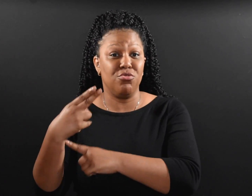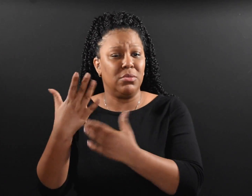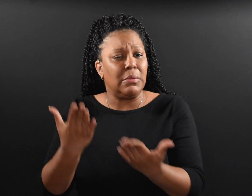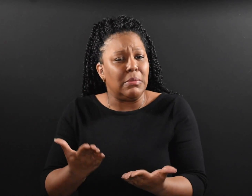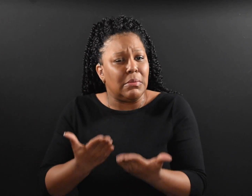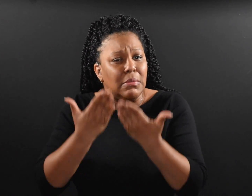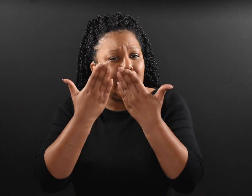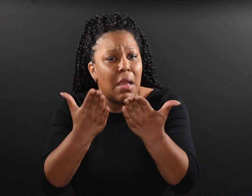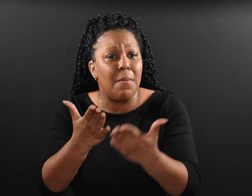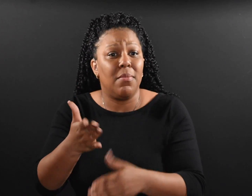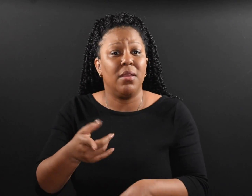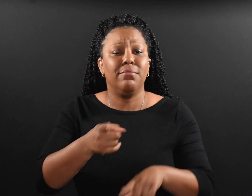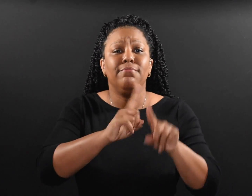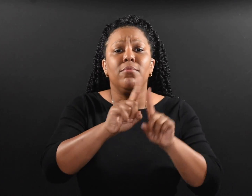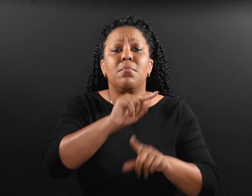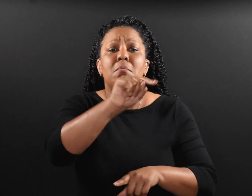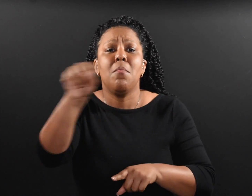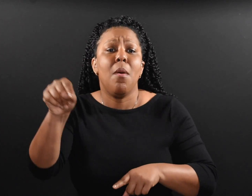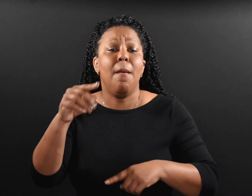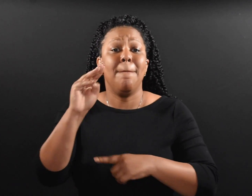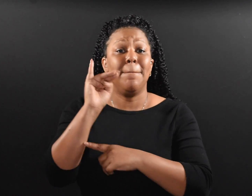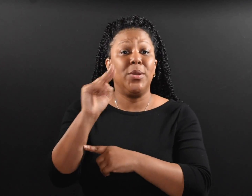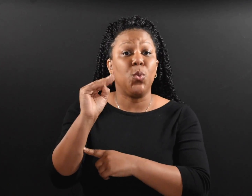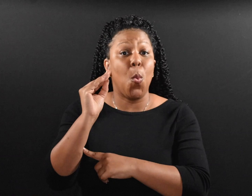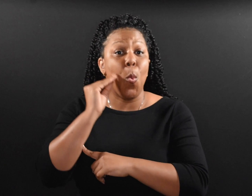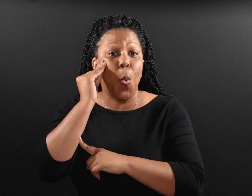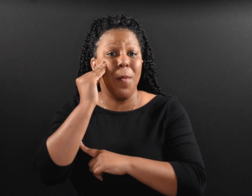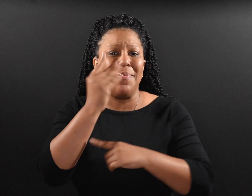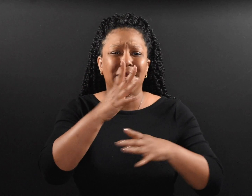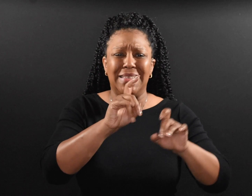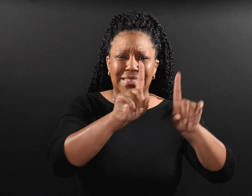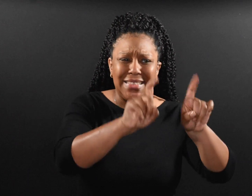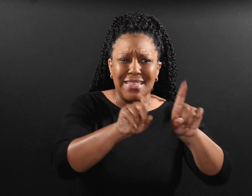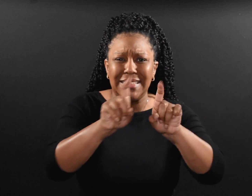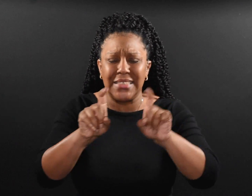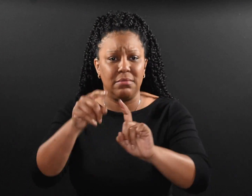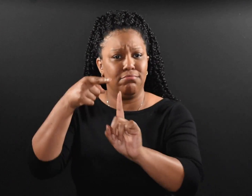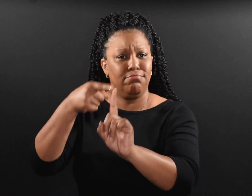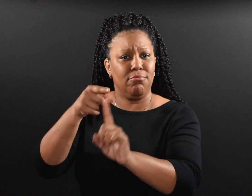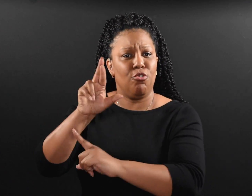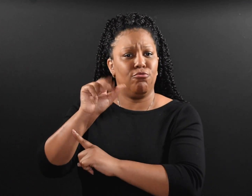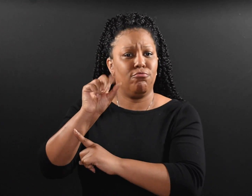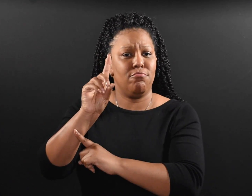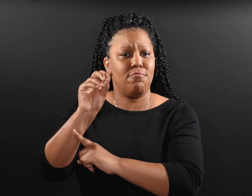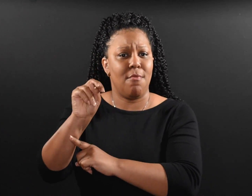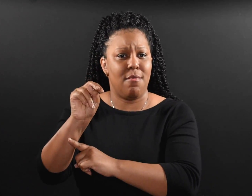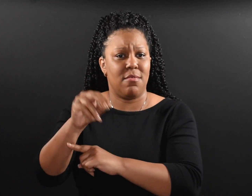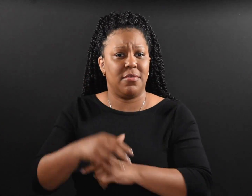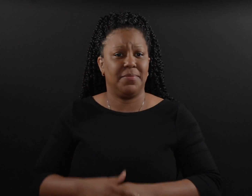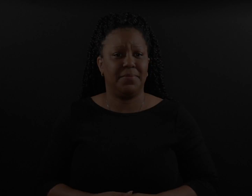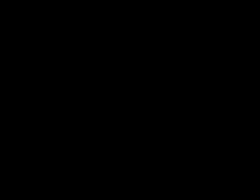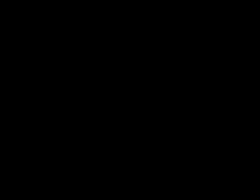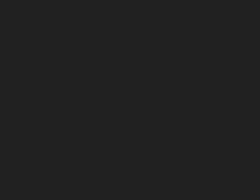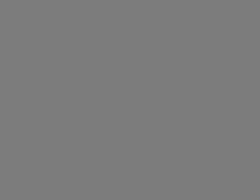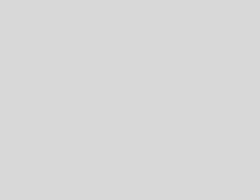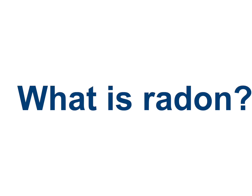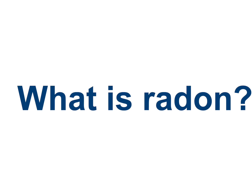MDH recommends that every Minnesota home be tested for radon.